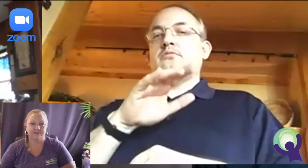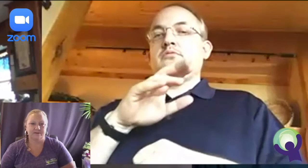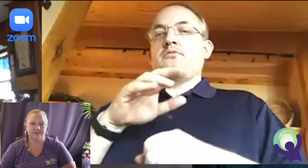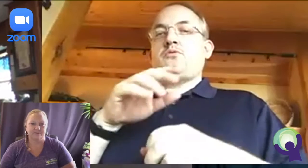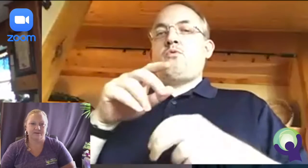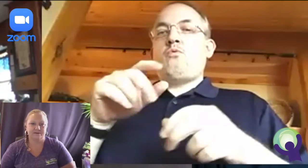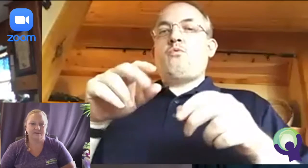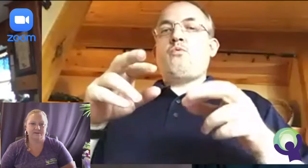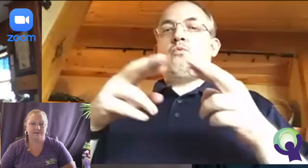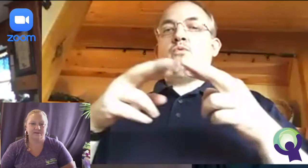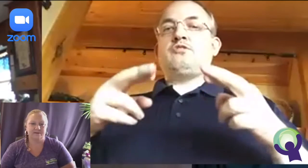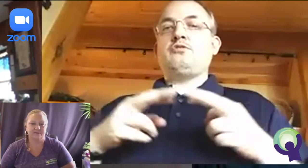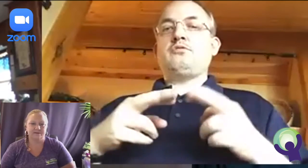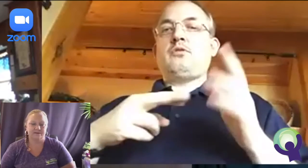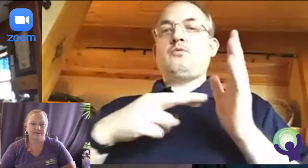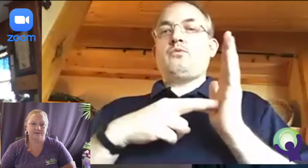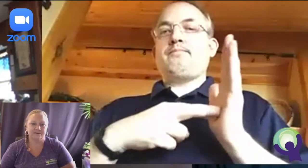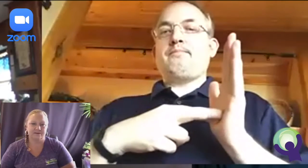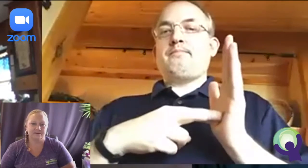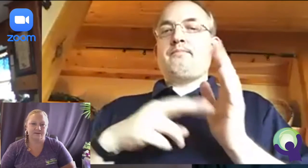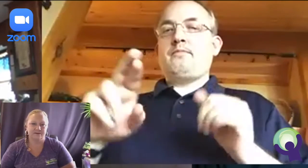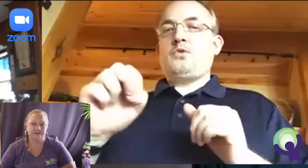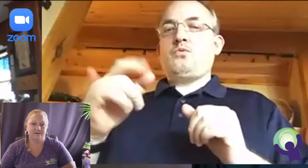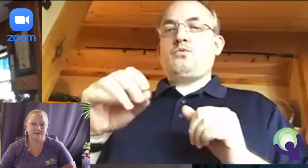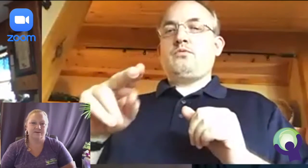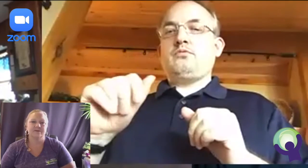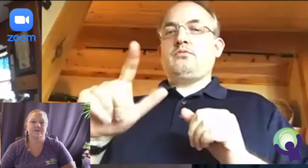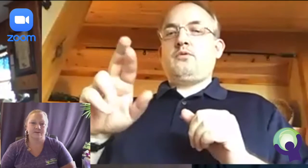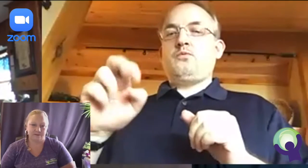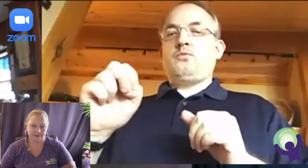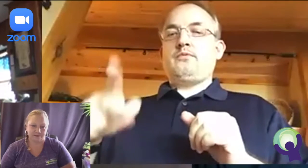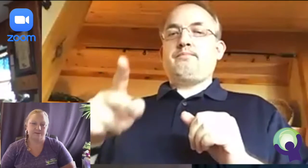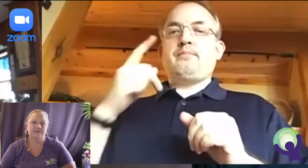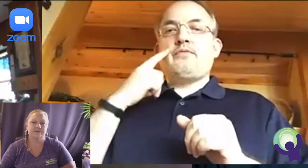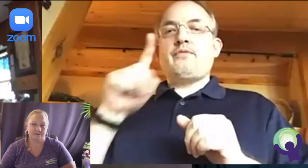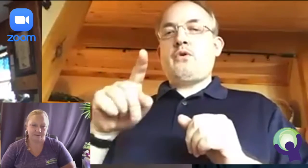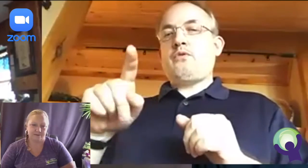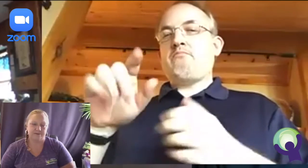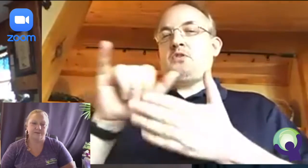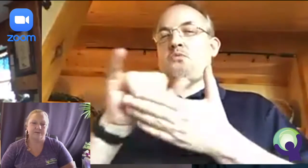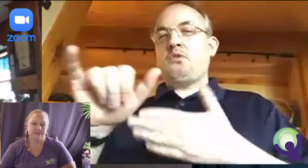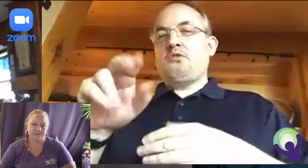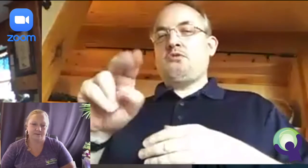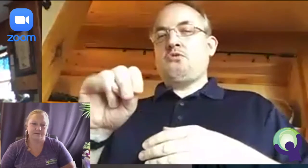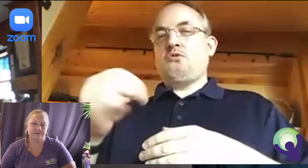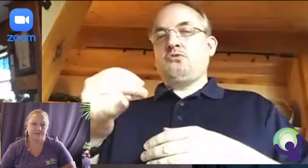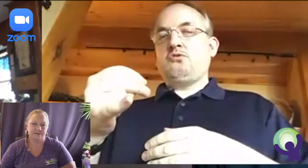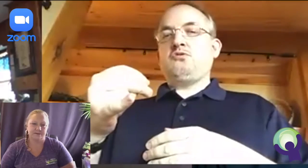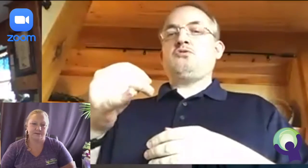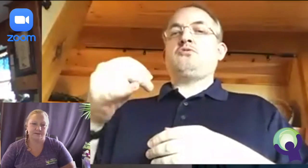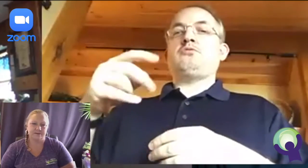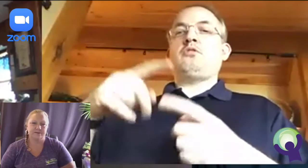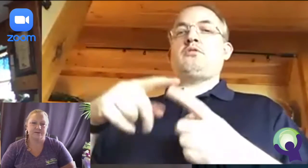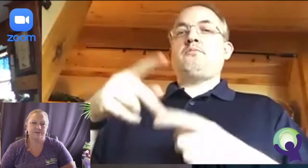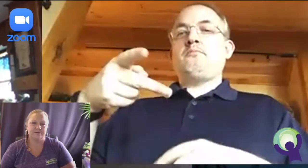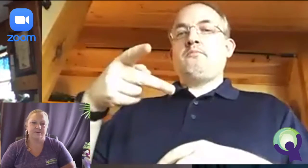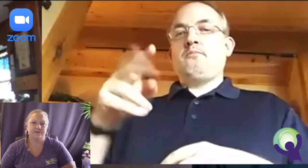Before that, I was two years working as a regional representative and I represented New York,